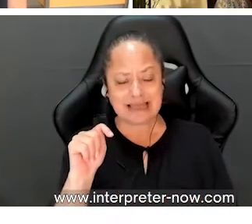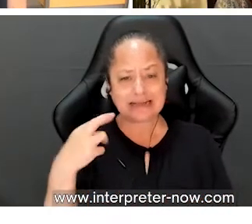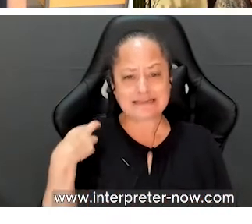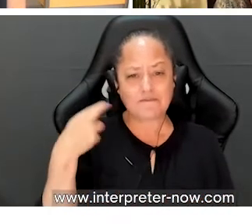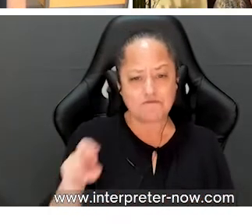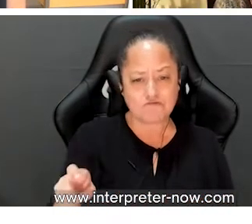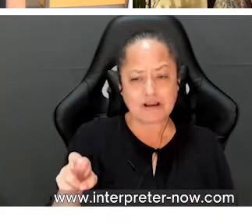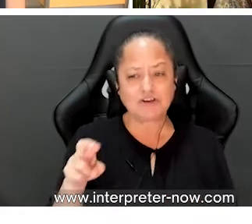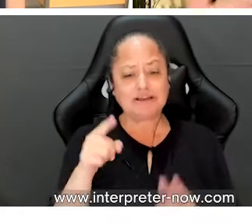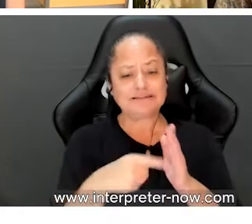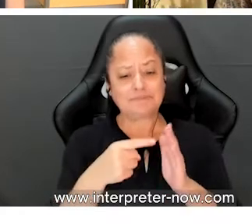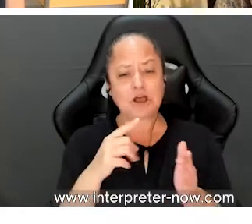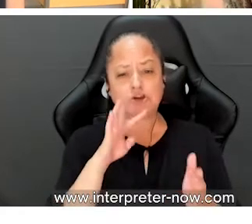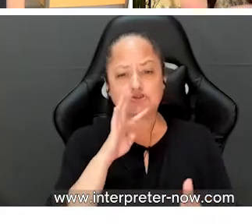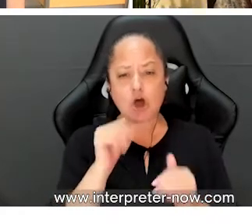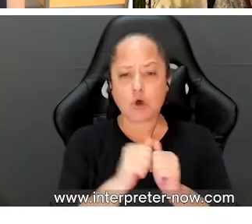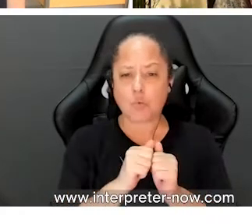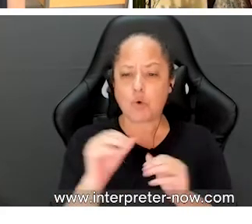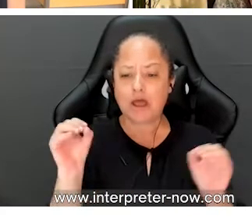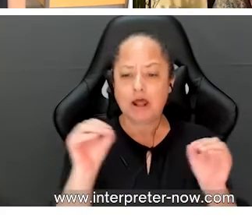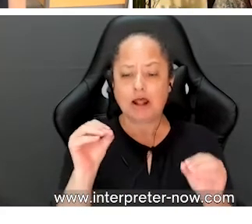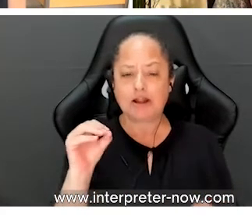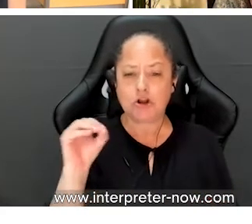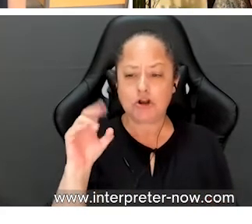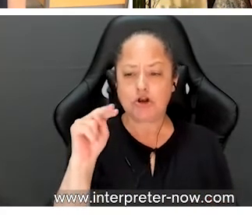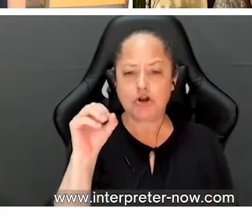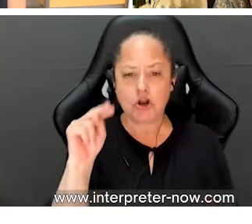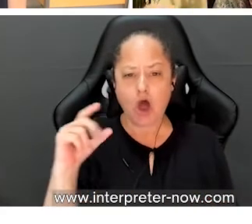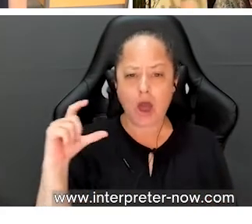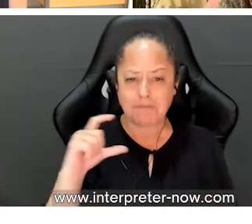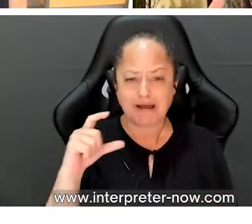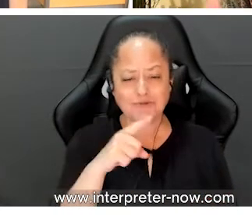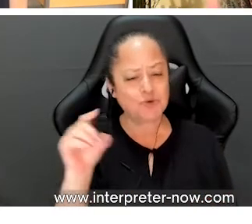Sometimes I talk to non-Muslims who really have just no idea about anything about Muslims.